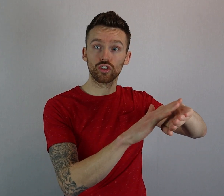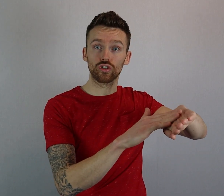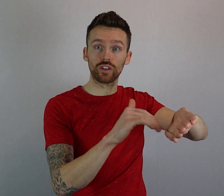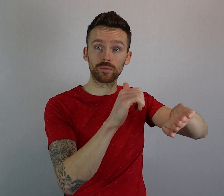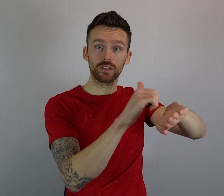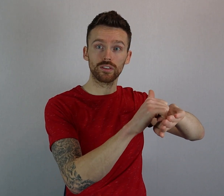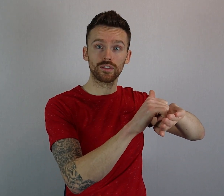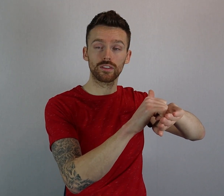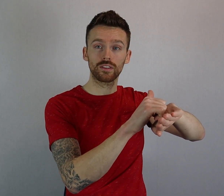Christmas.